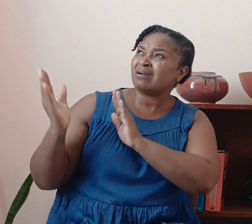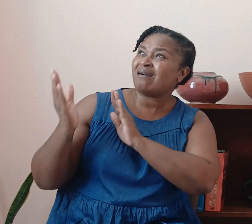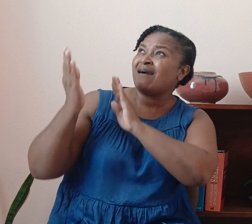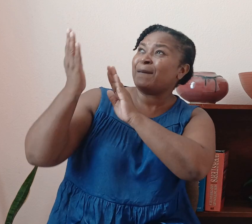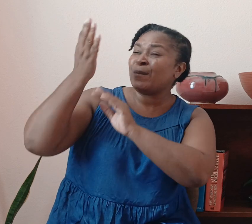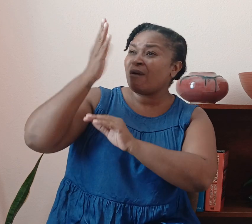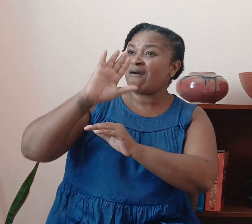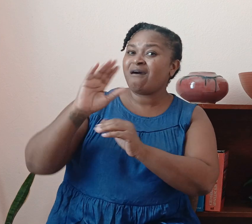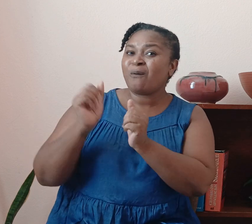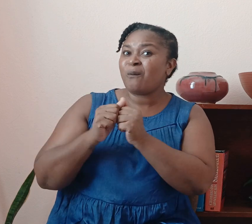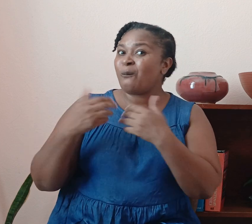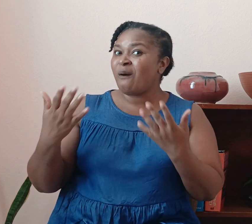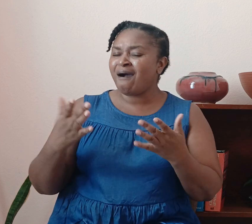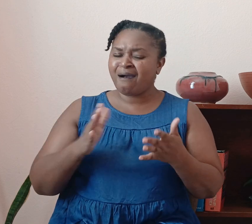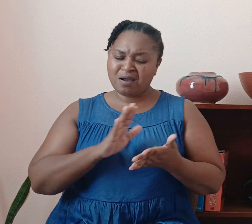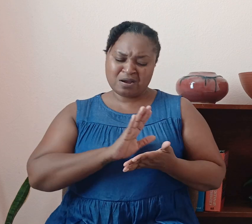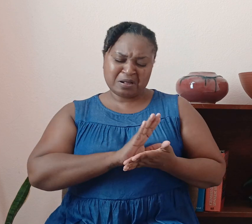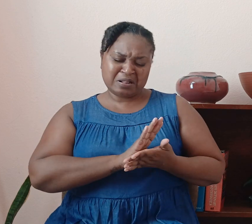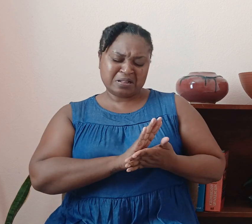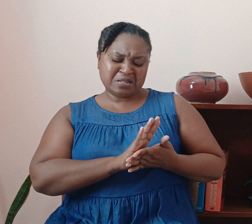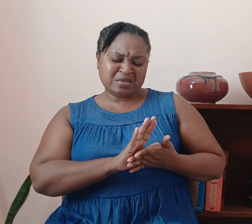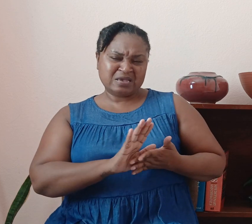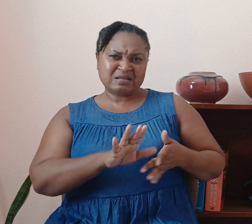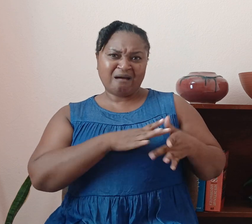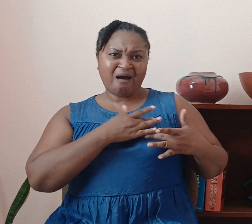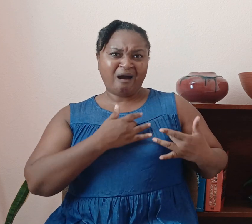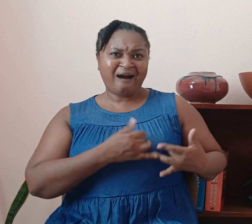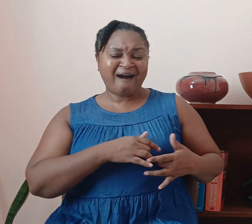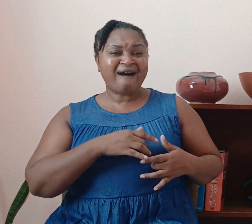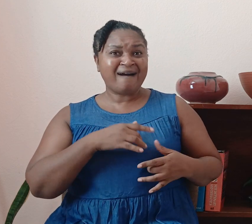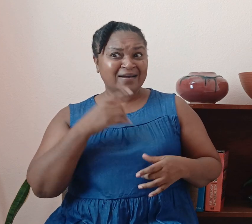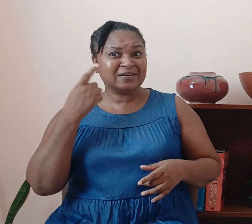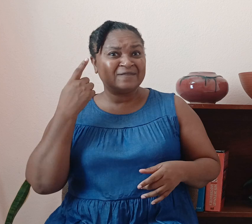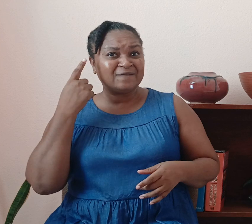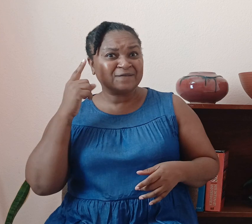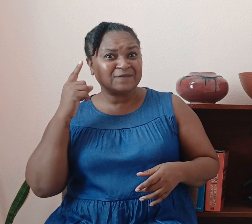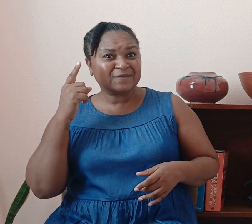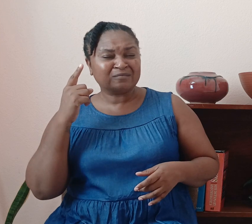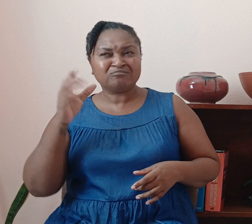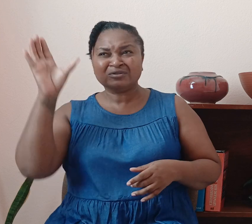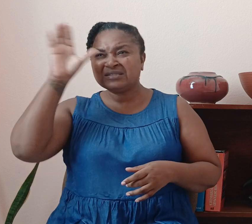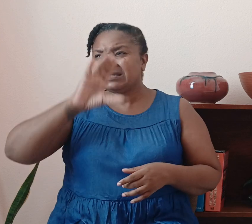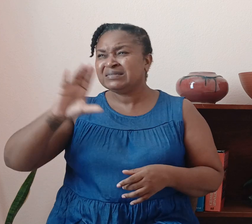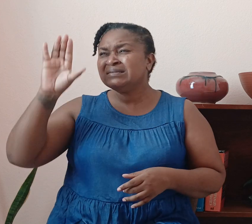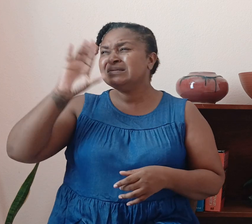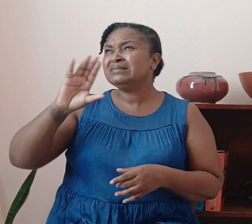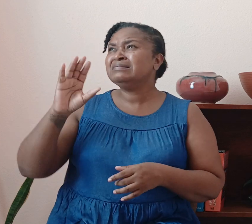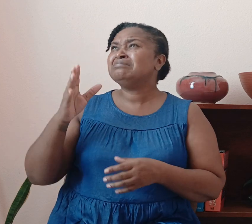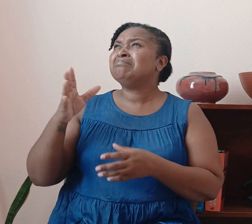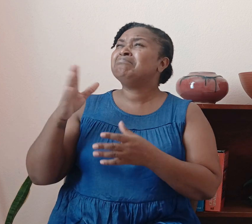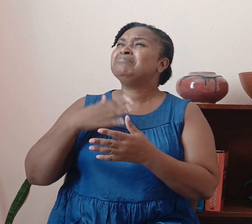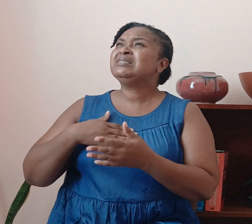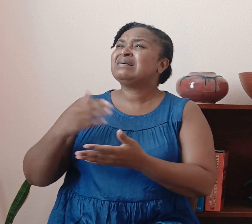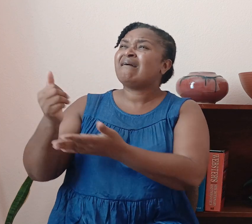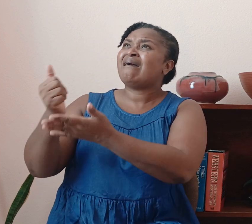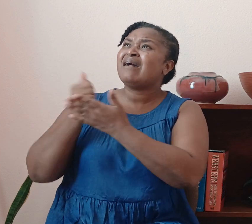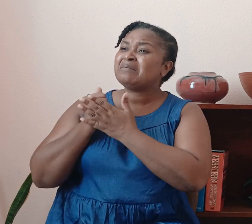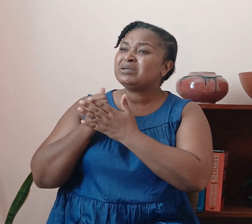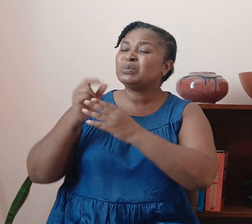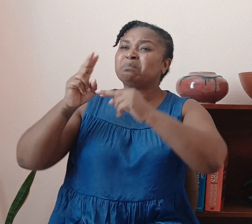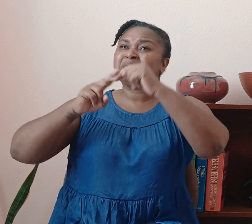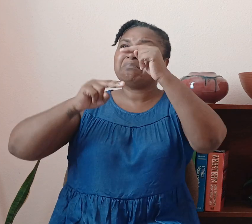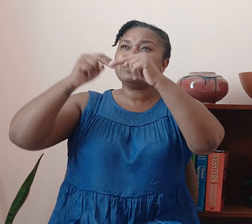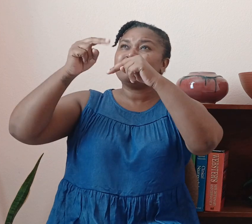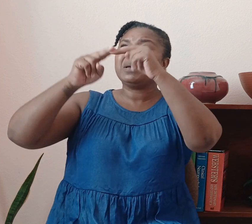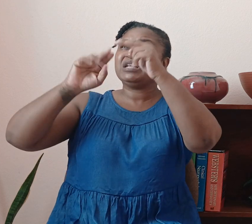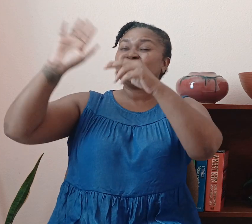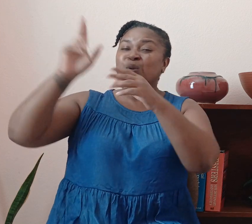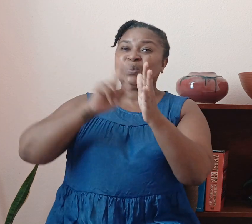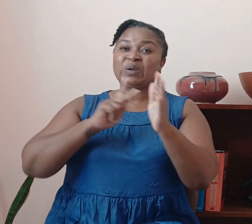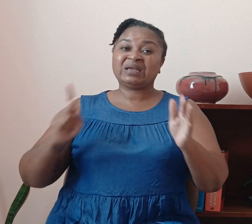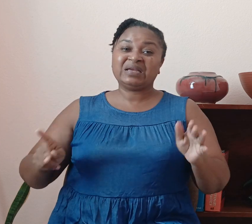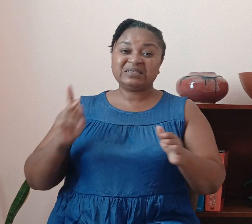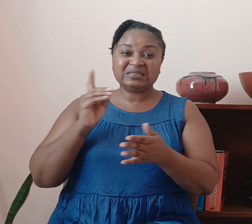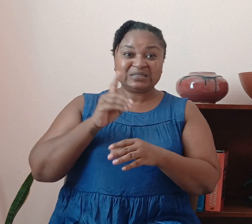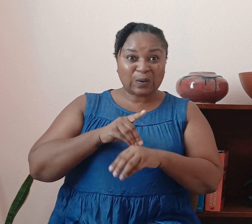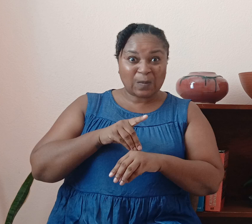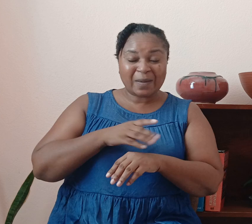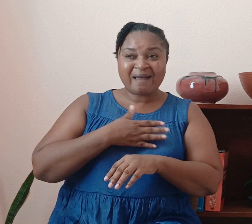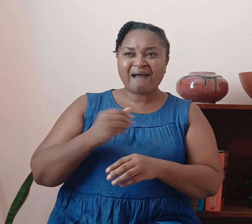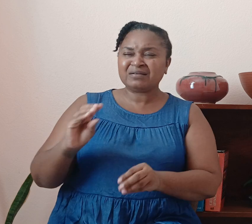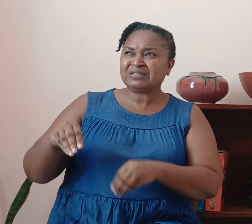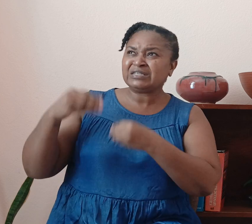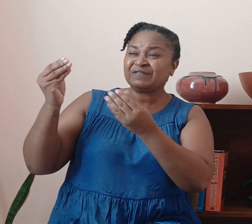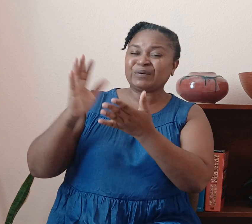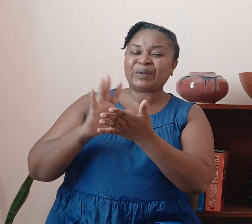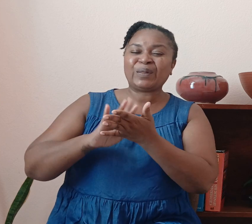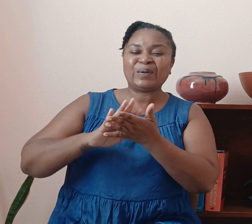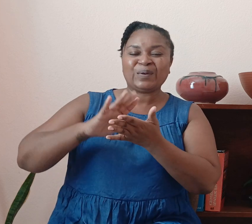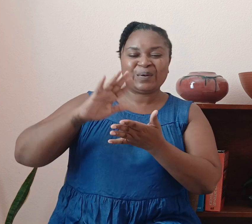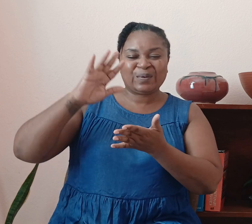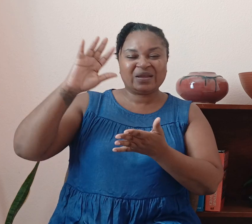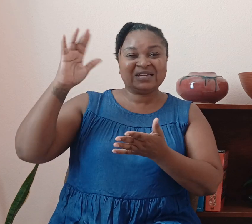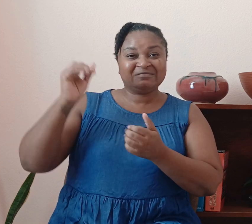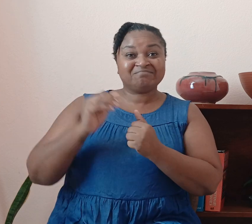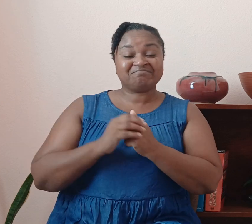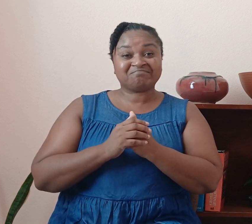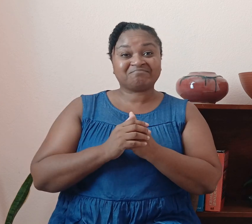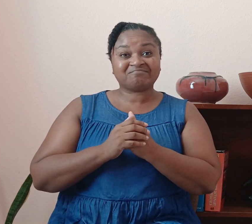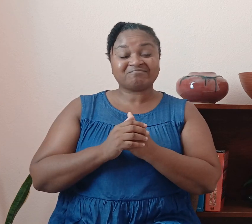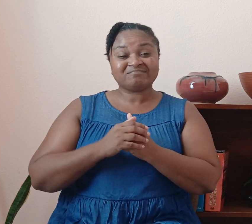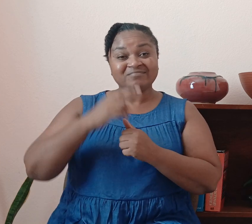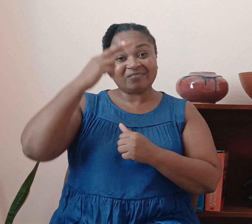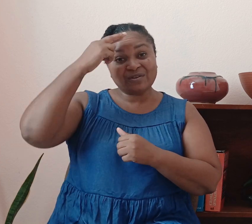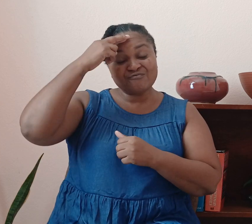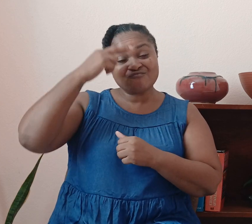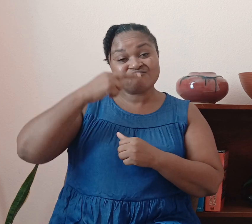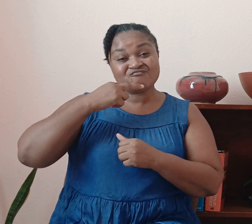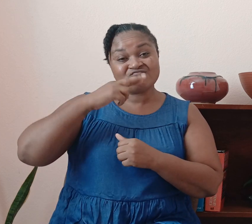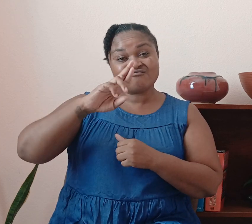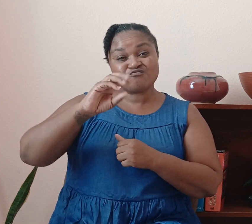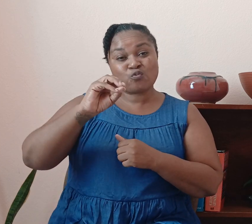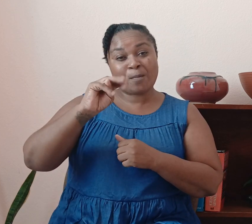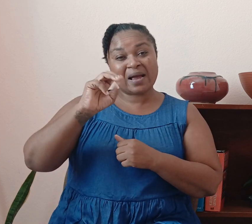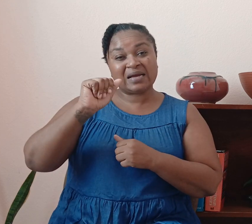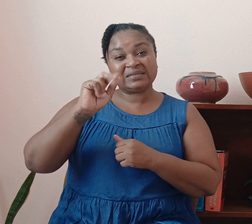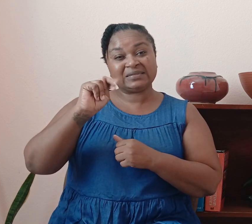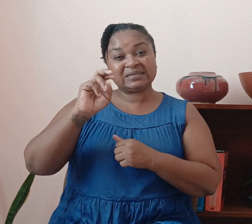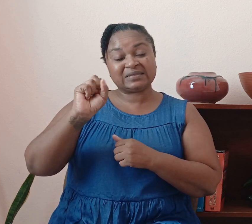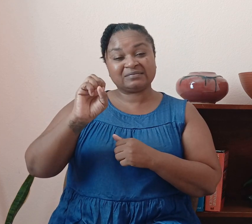clean hearts that seek His help in building His kingdom and bringing Him glory. Romans 8:28